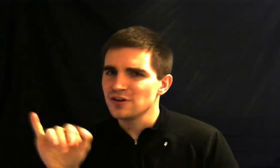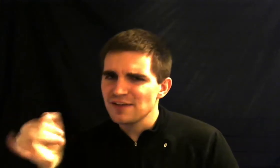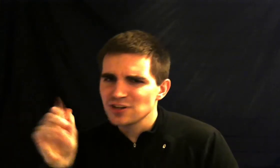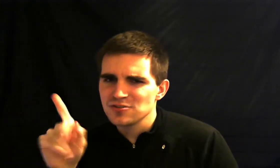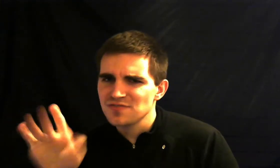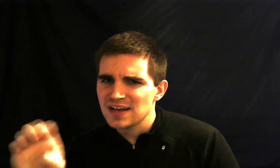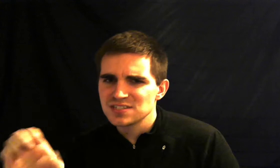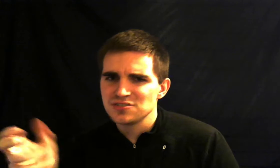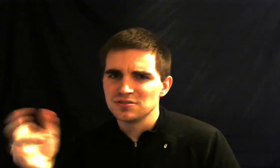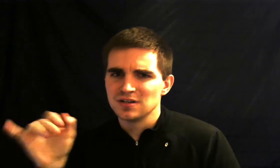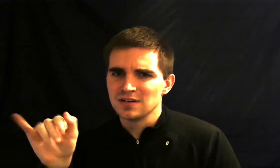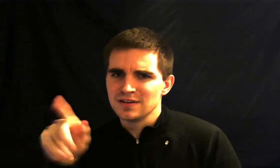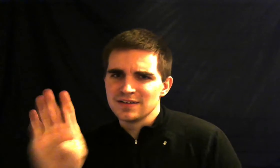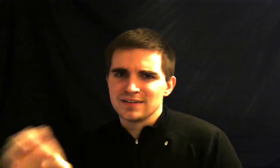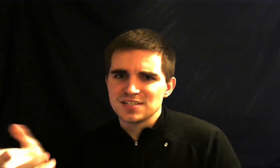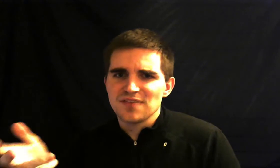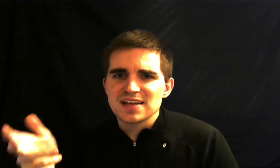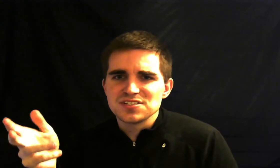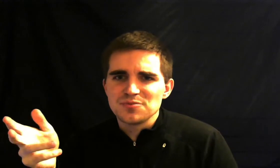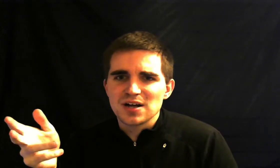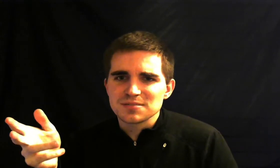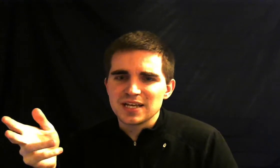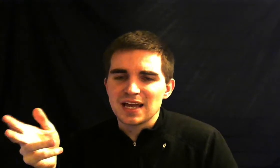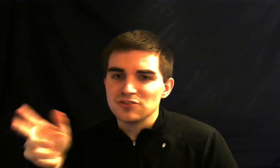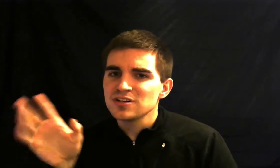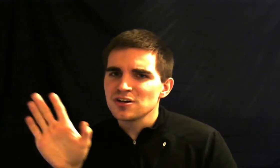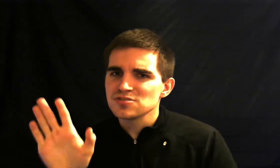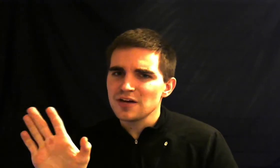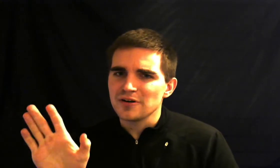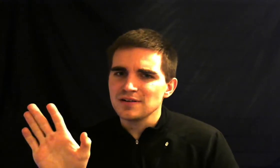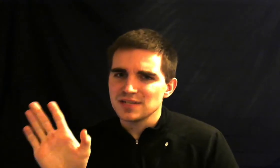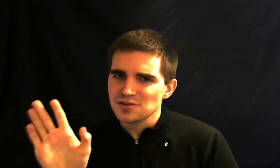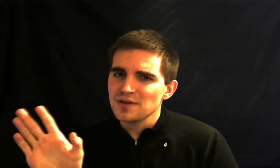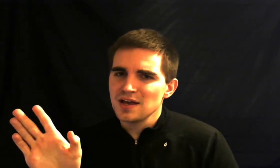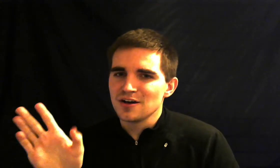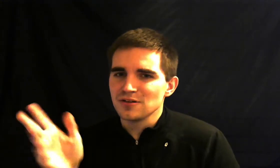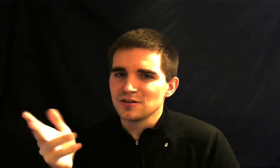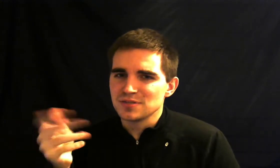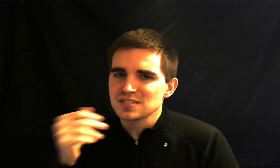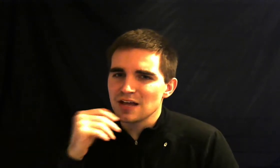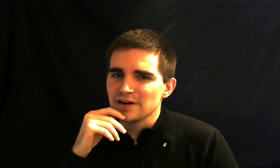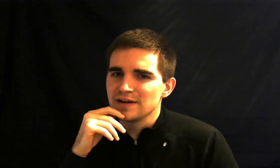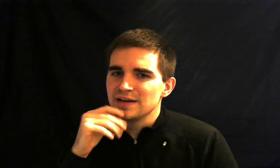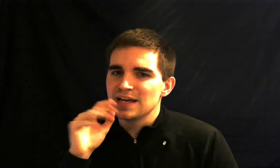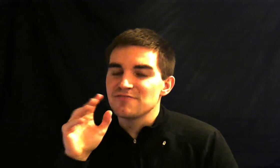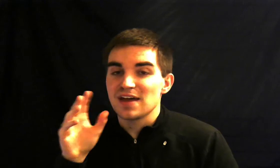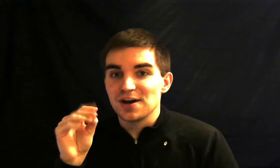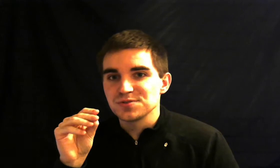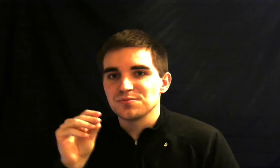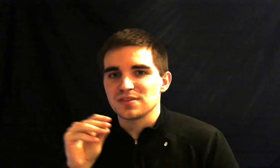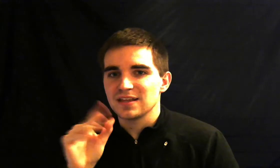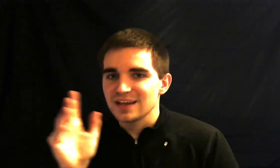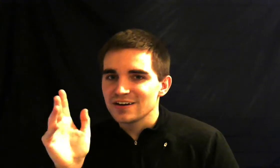don't have to go as fast as you as fast as you possibly can you can go slower it's okay to go a little bit slower if that helps with clarity and